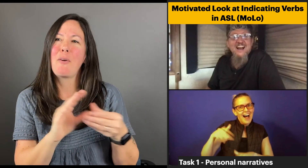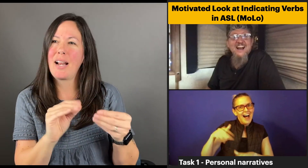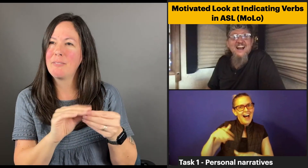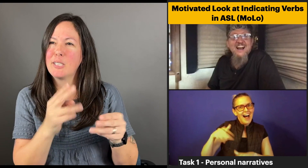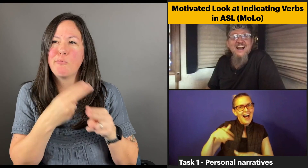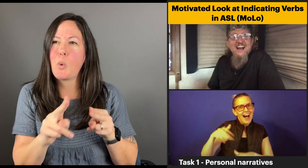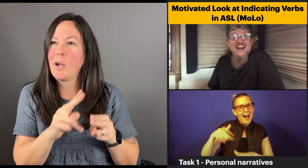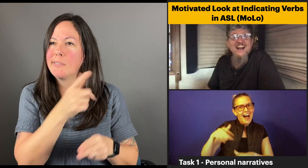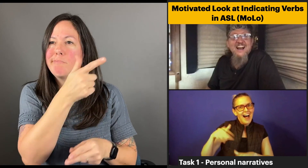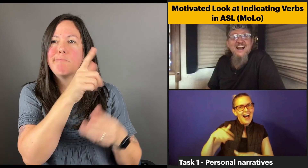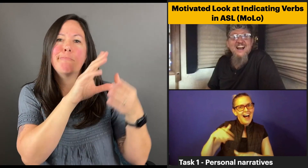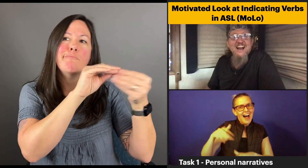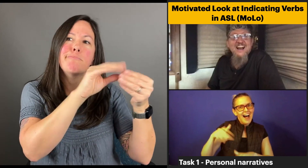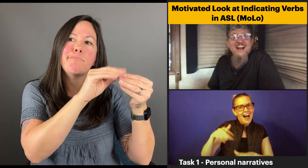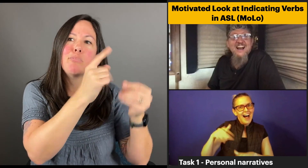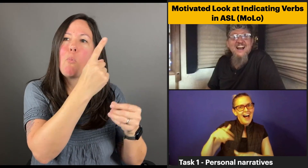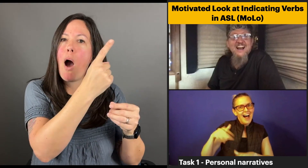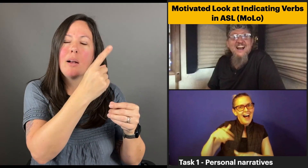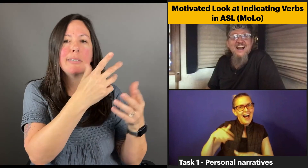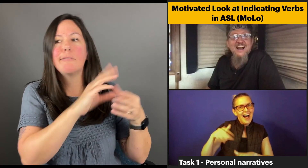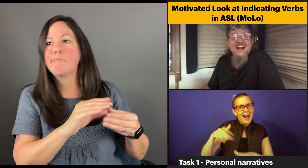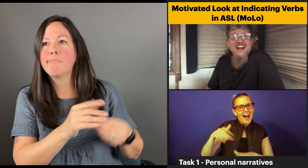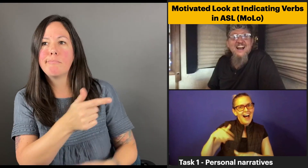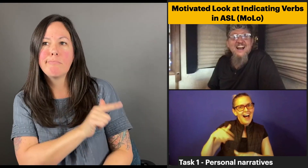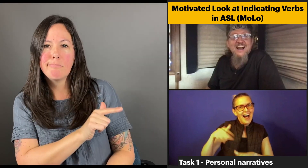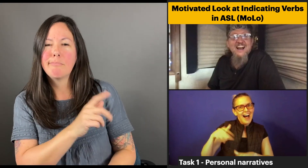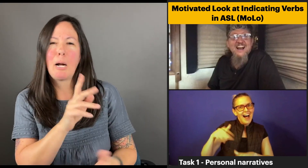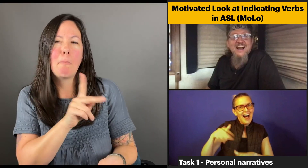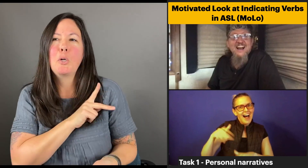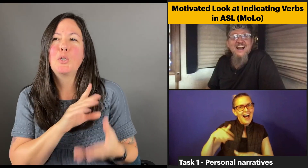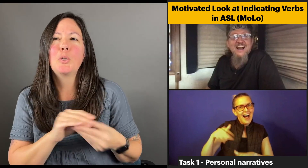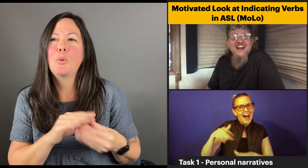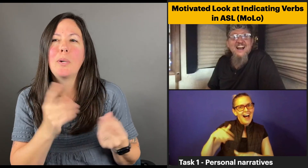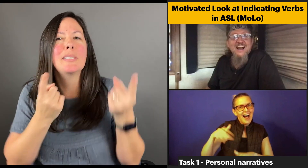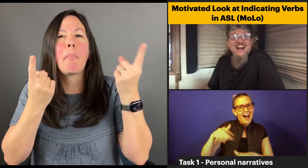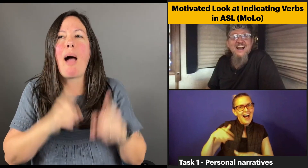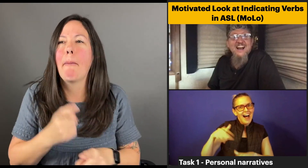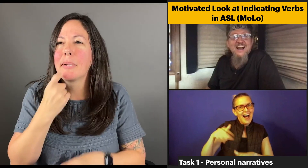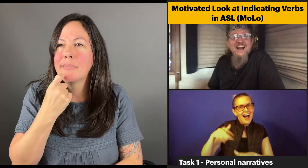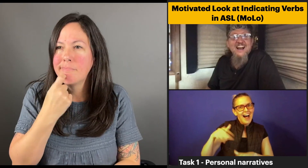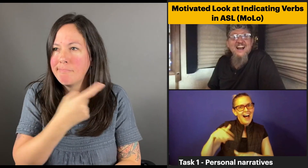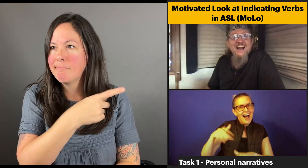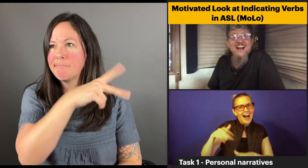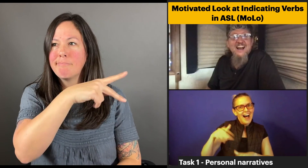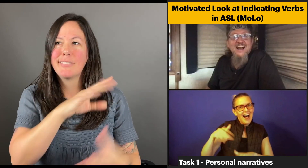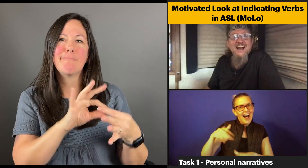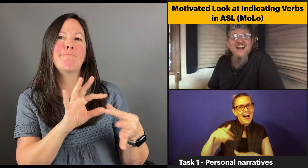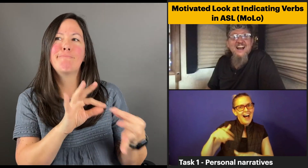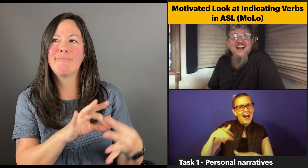occasionally on screen but sometimes not at during this particular task the participants were telling each other